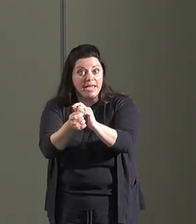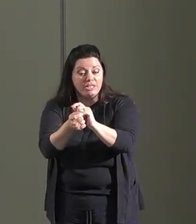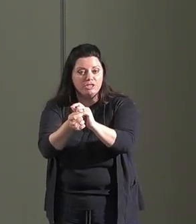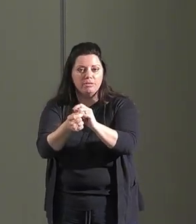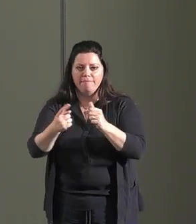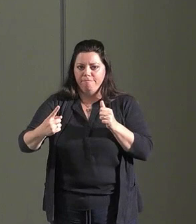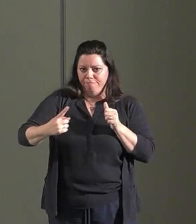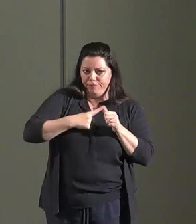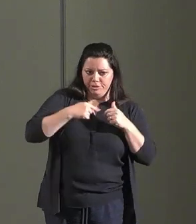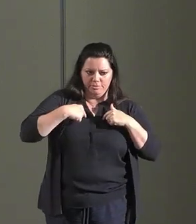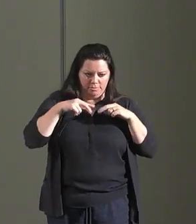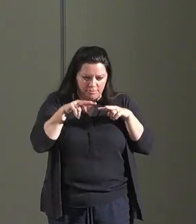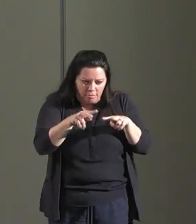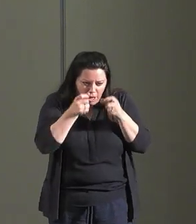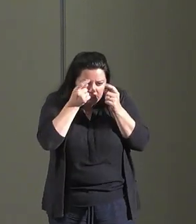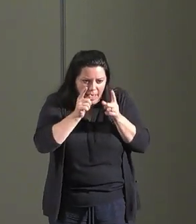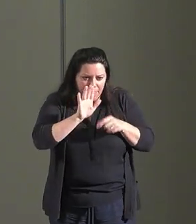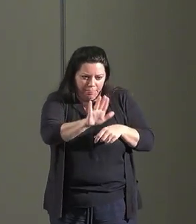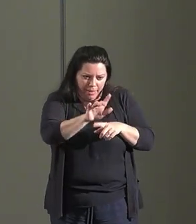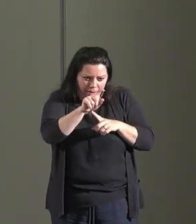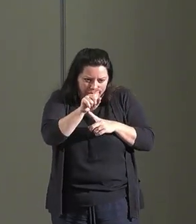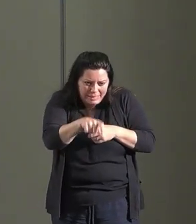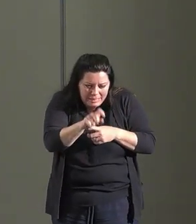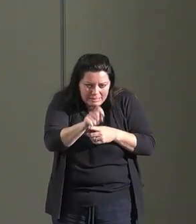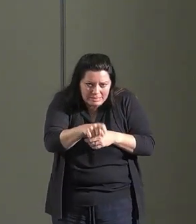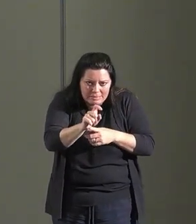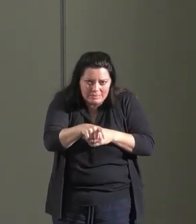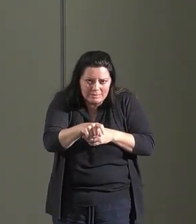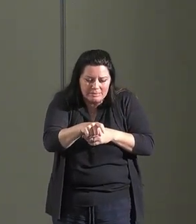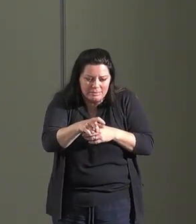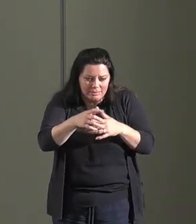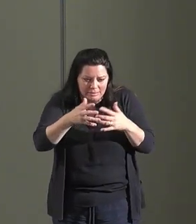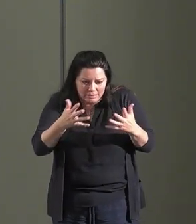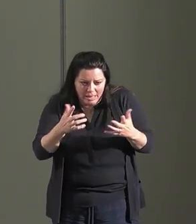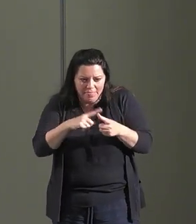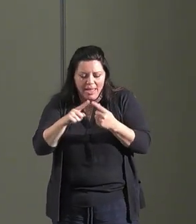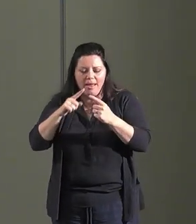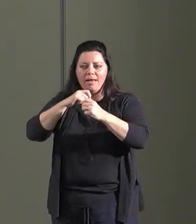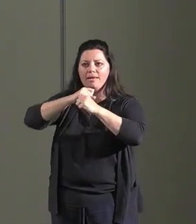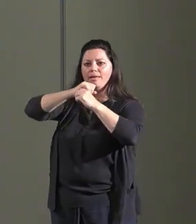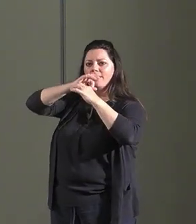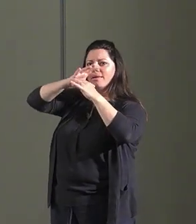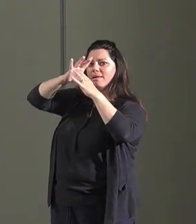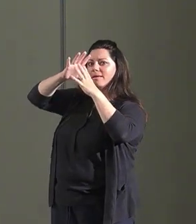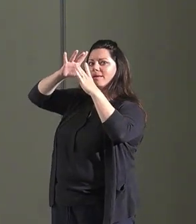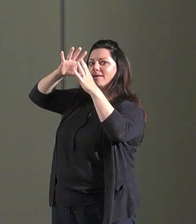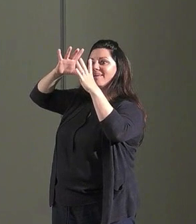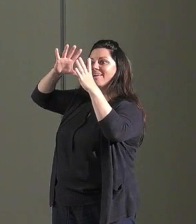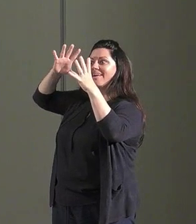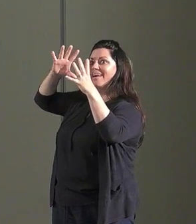their needs and painting a picture of what it looks like so then they know how to build the